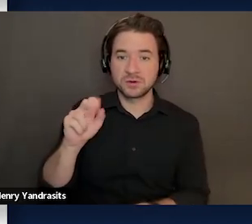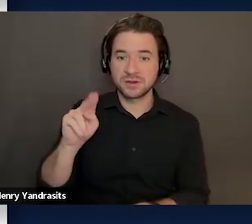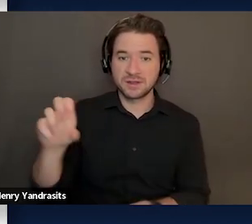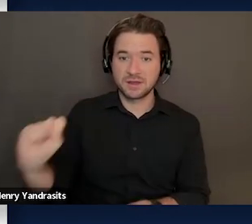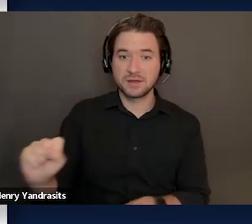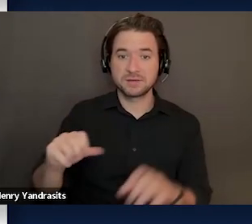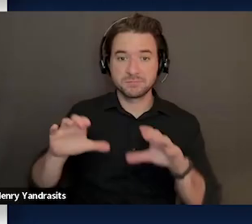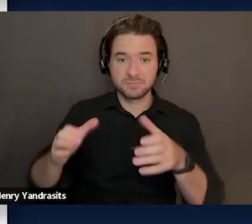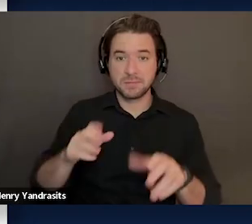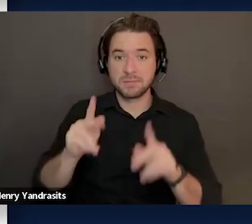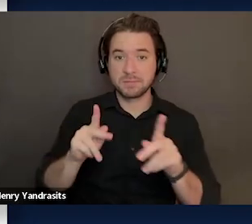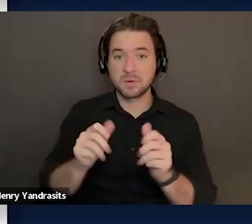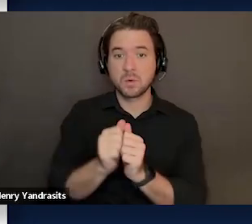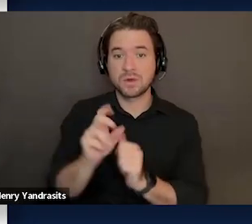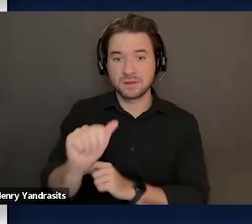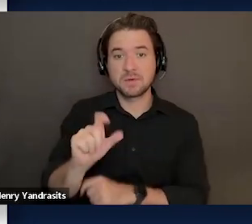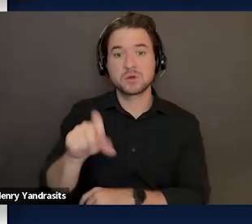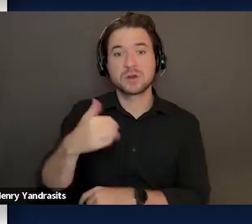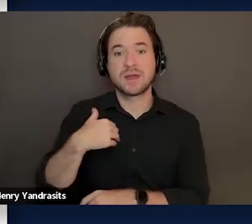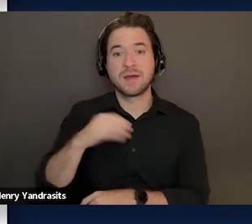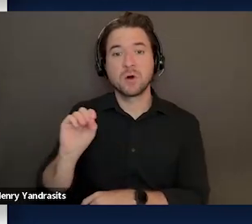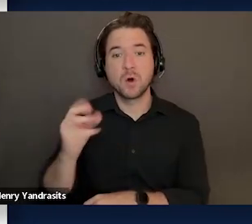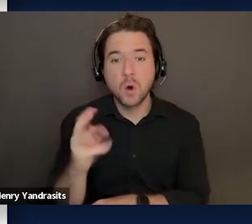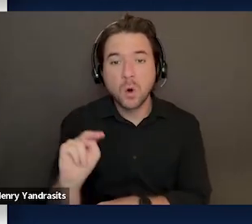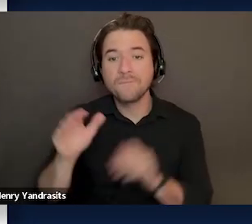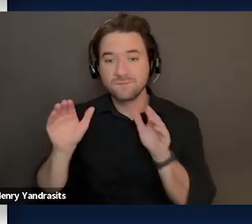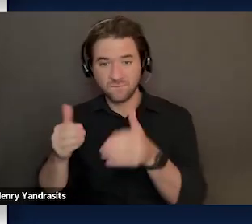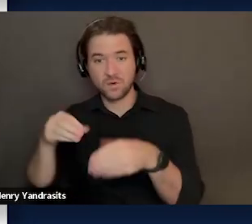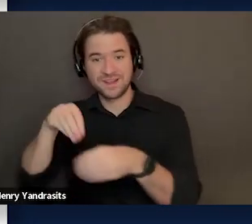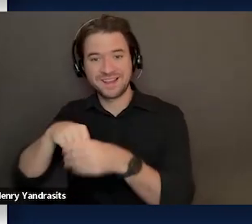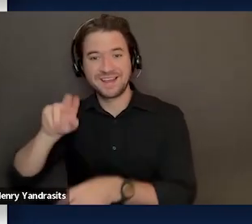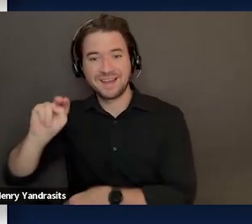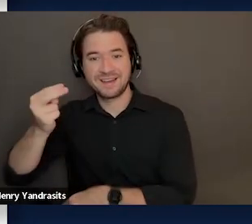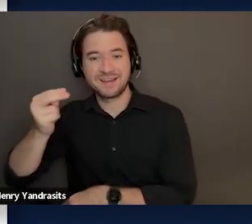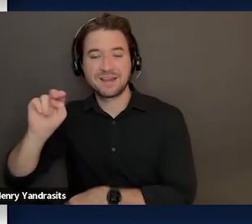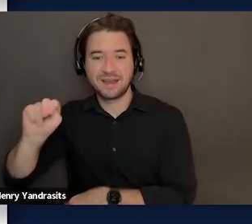needs to have its own place of focus, and in the NIH to explore the relevant health disparities.